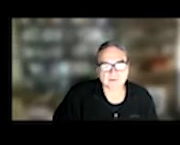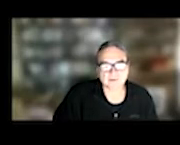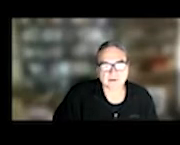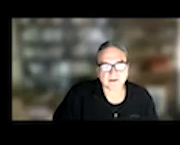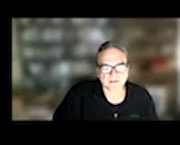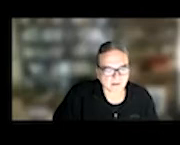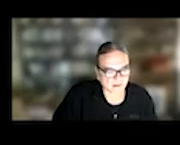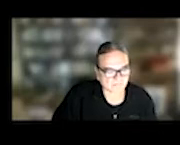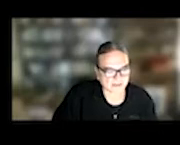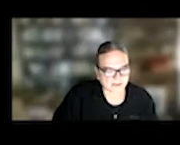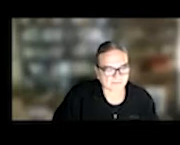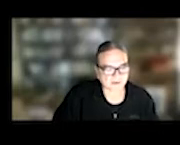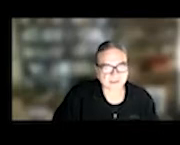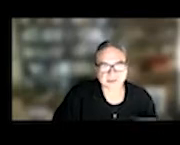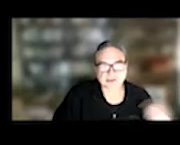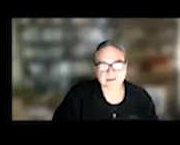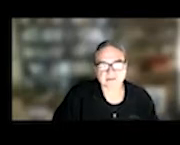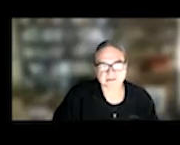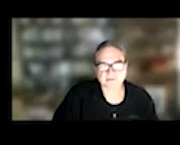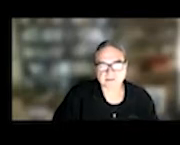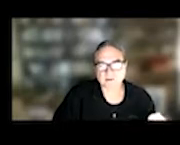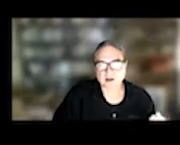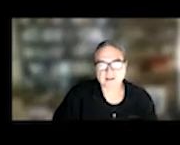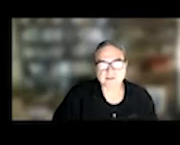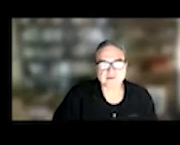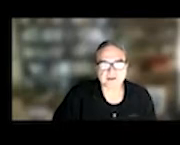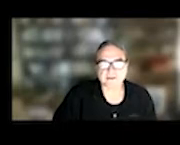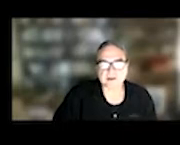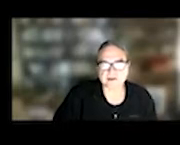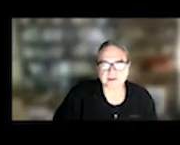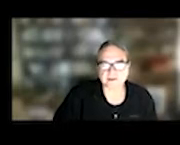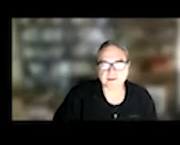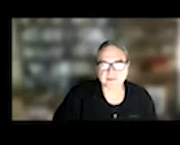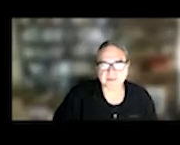that all of that adversity in childhood was so concentrated in the American Indian population.